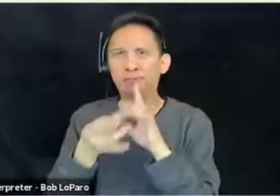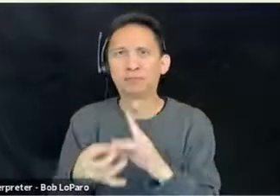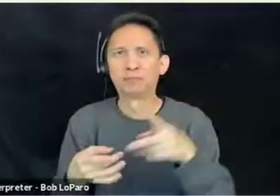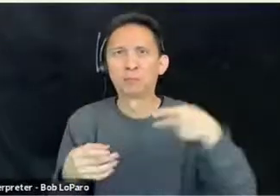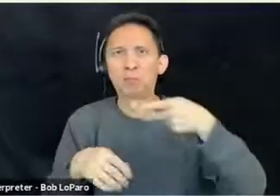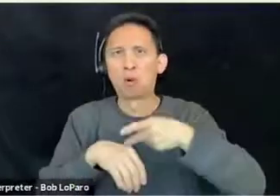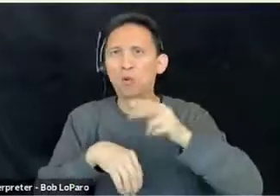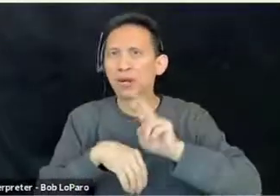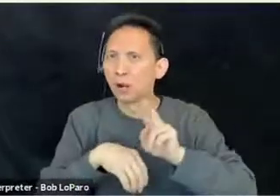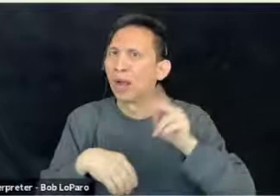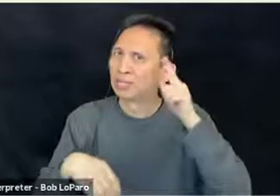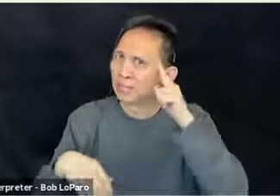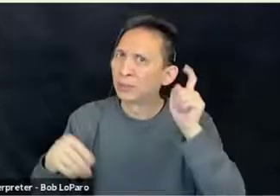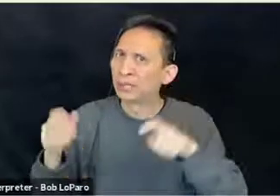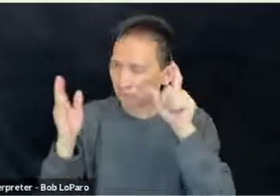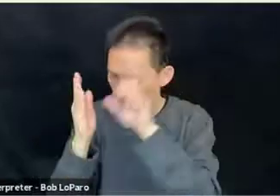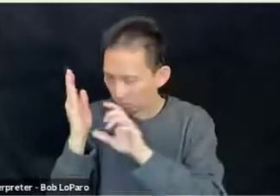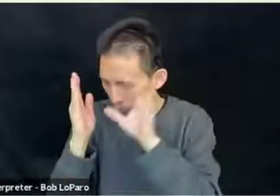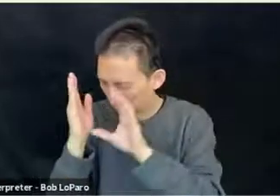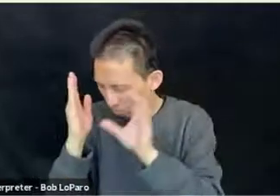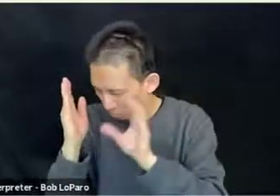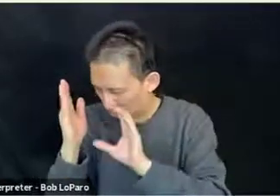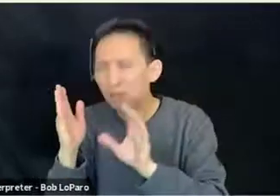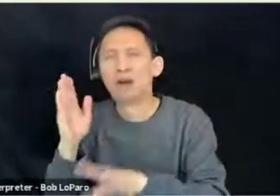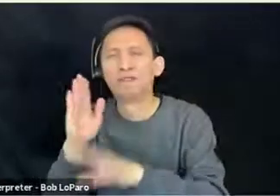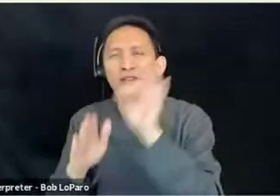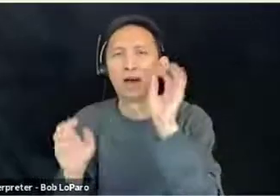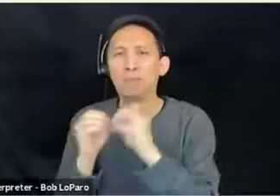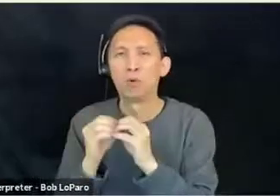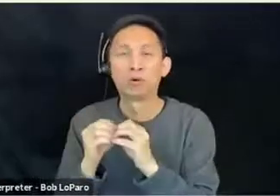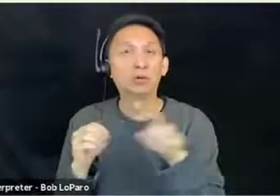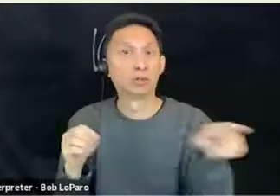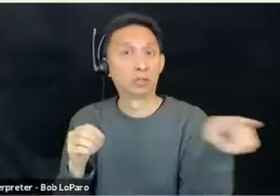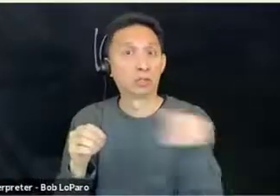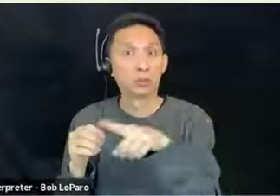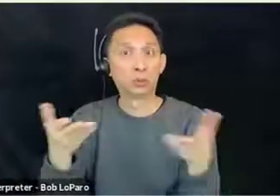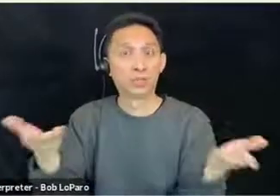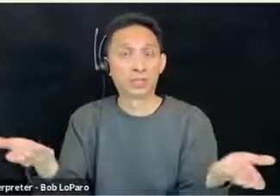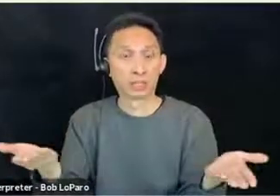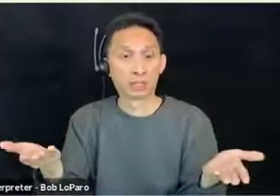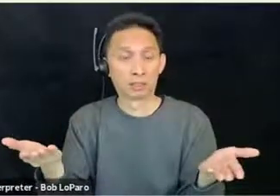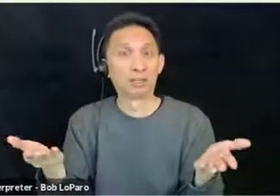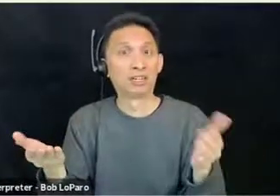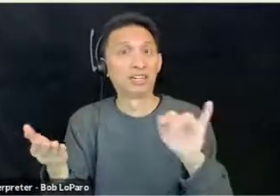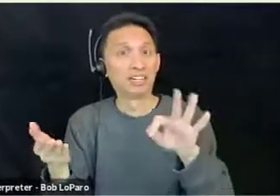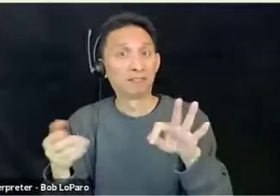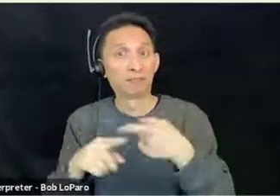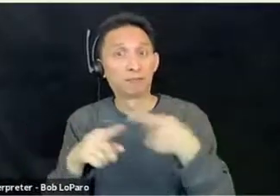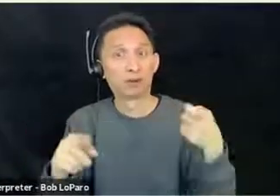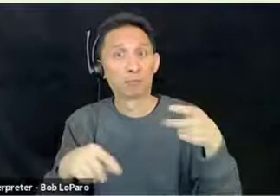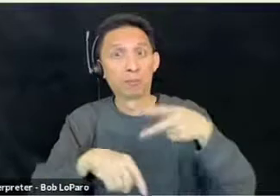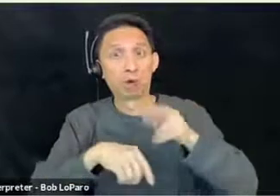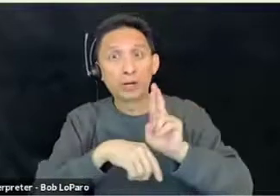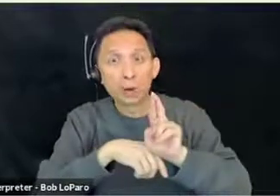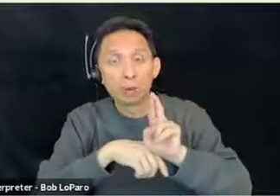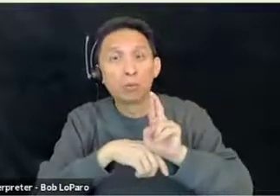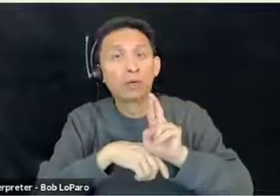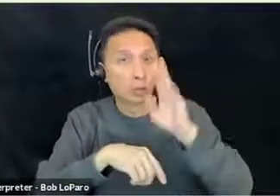So, for any one that's online today from Puerto Rico, we're gonna look for that